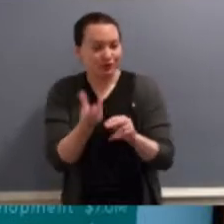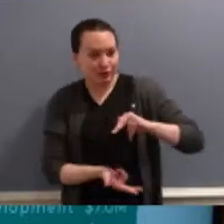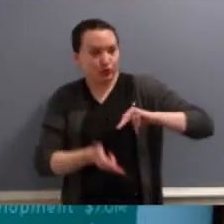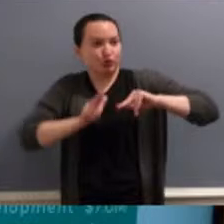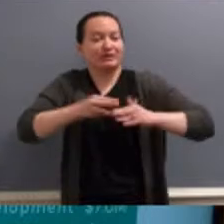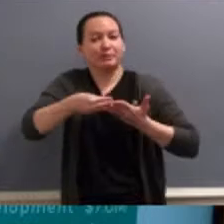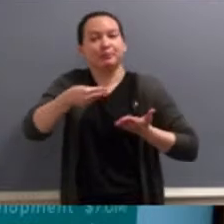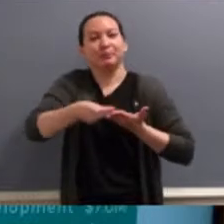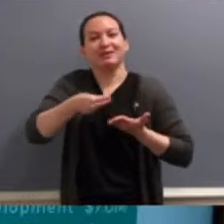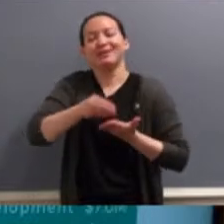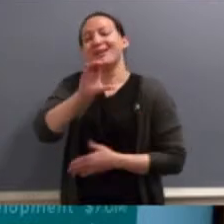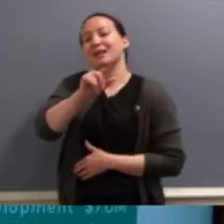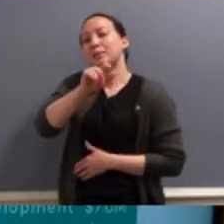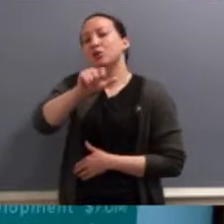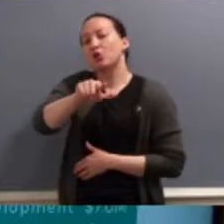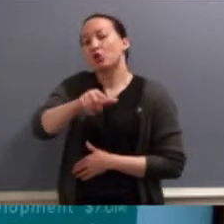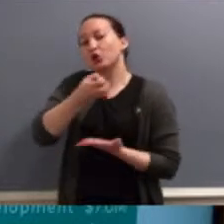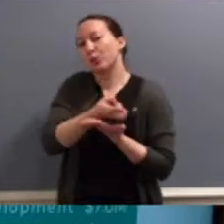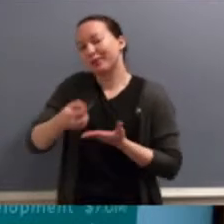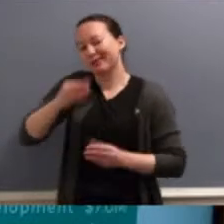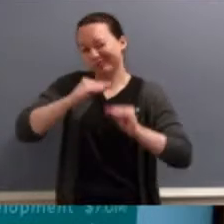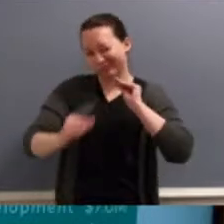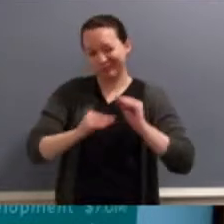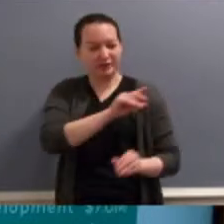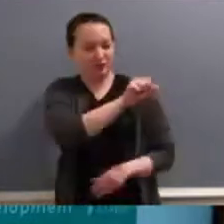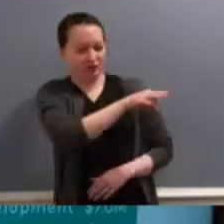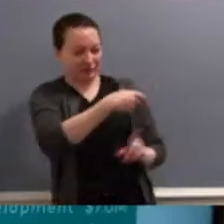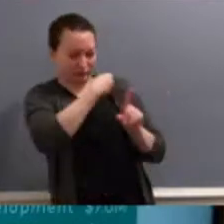for capital equipment and repairs and Jeff will talk a little bit more about that later